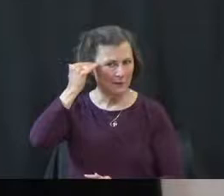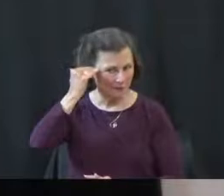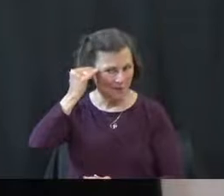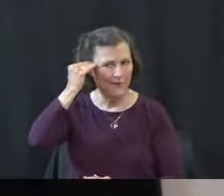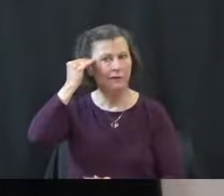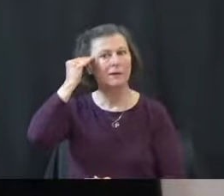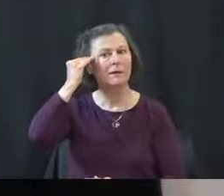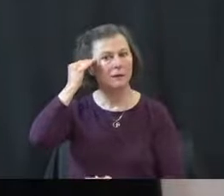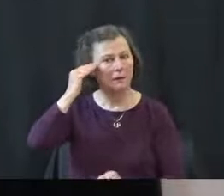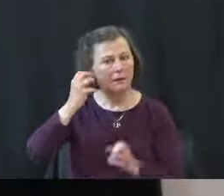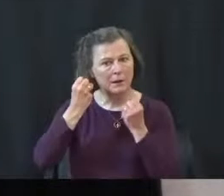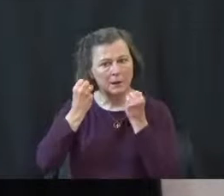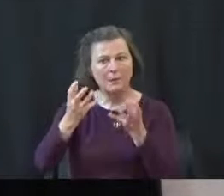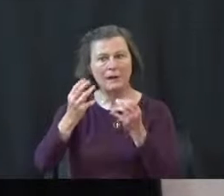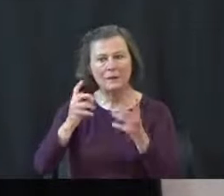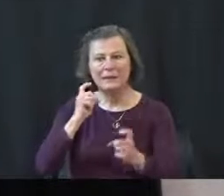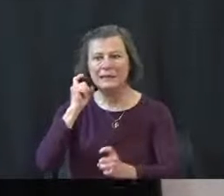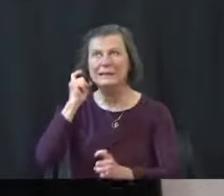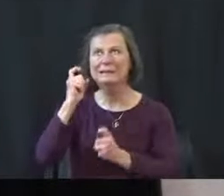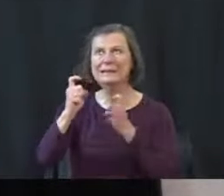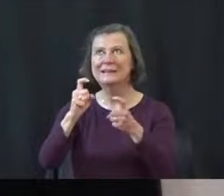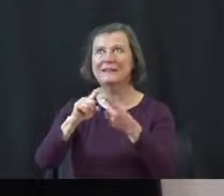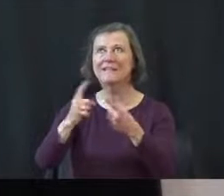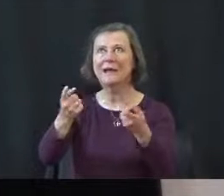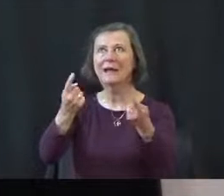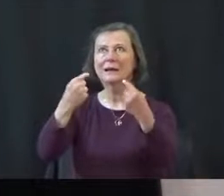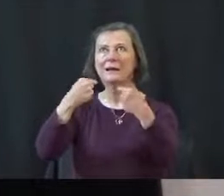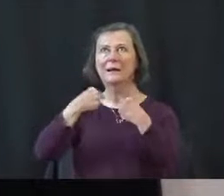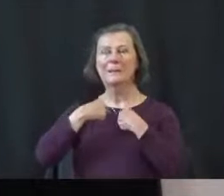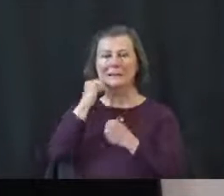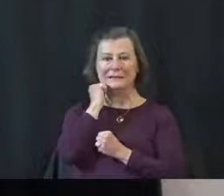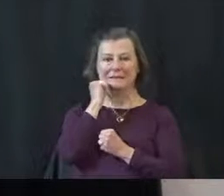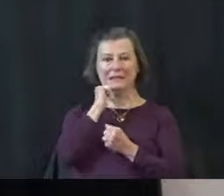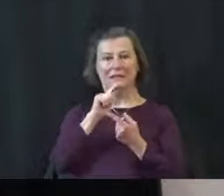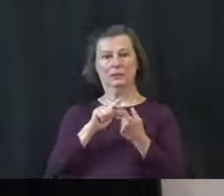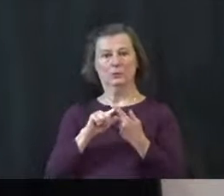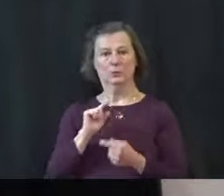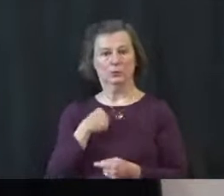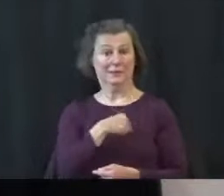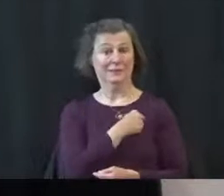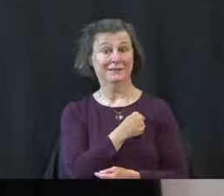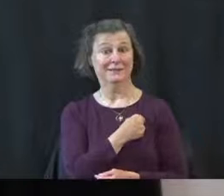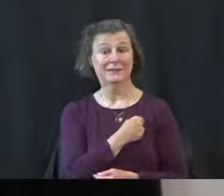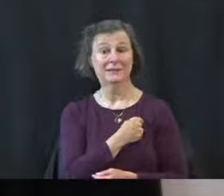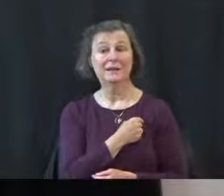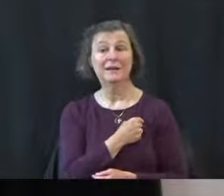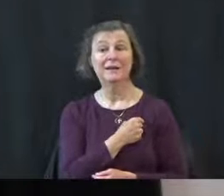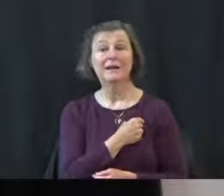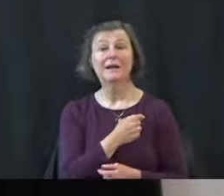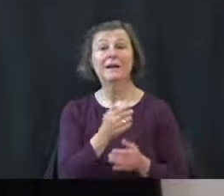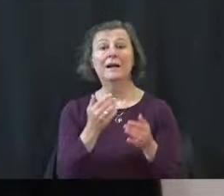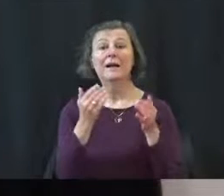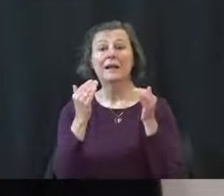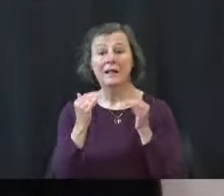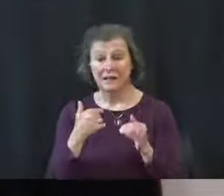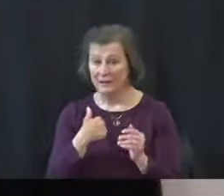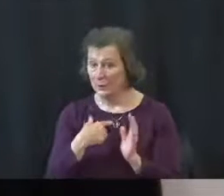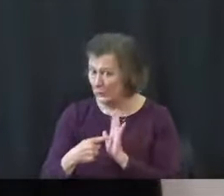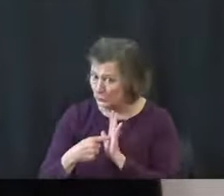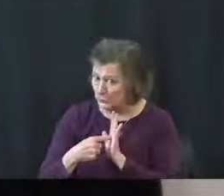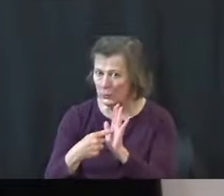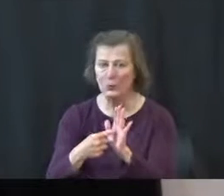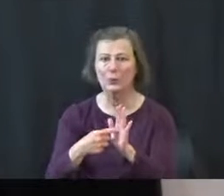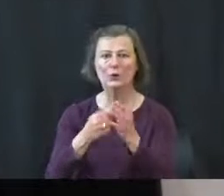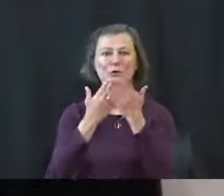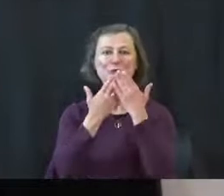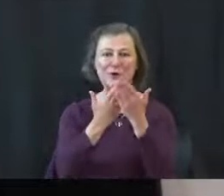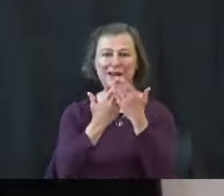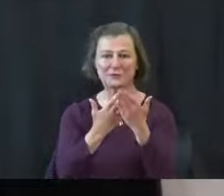gifts that flow daily into our lives, then we shall know gratitude.